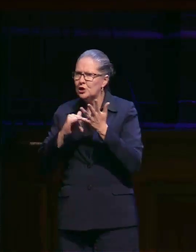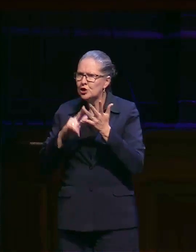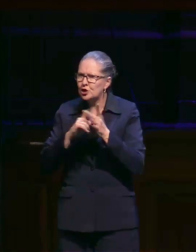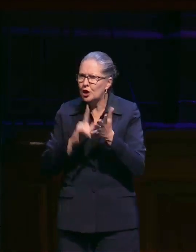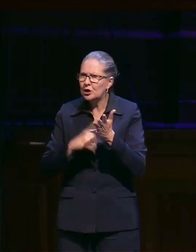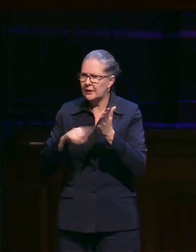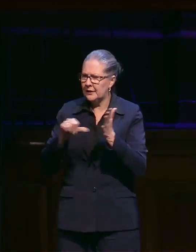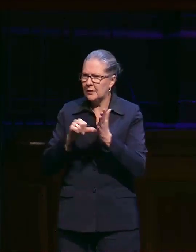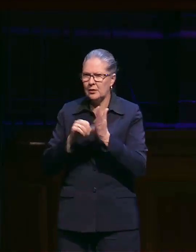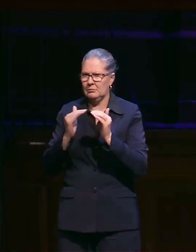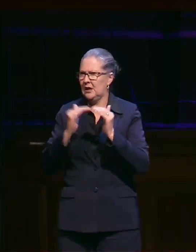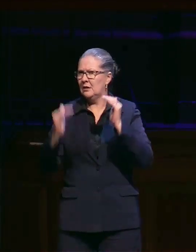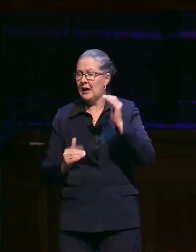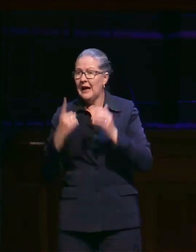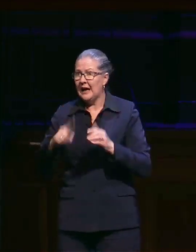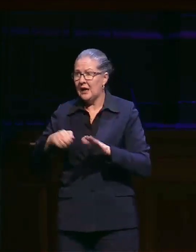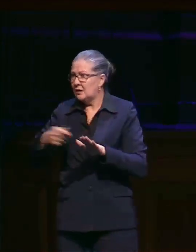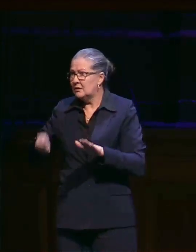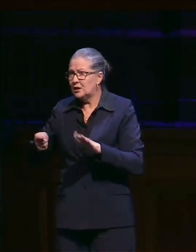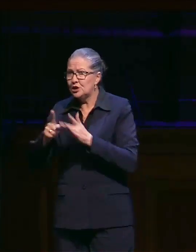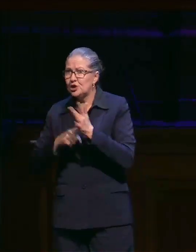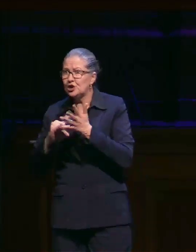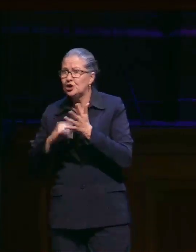inequality on our justice system we're the worst off kids are often the